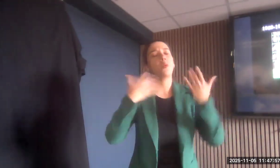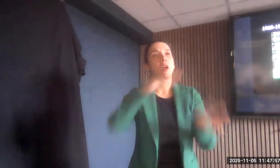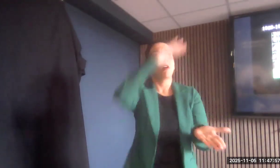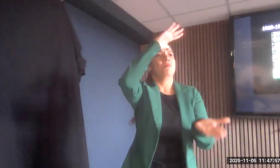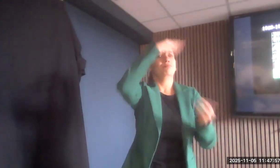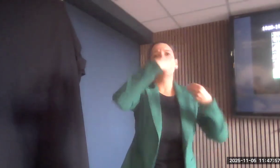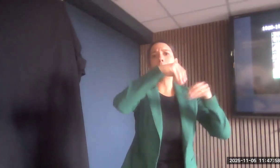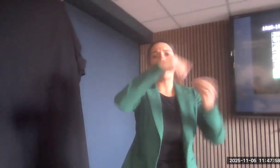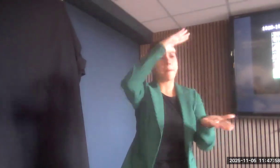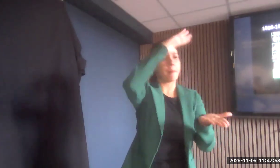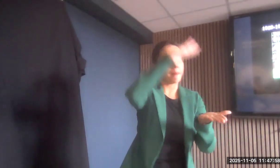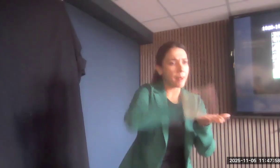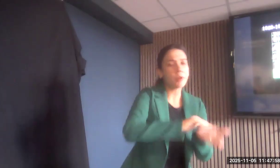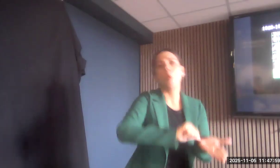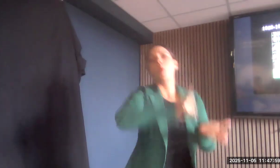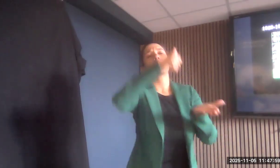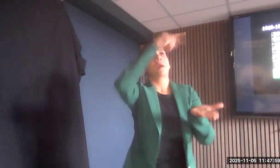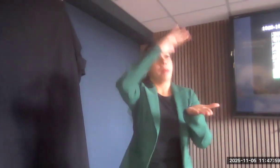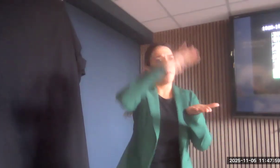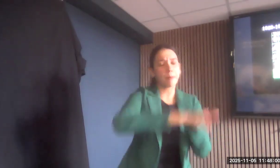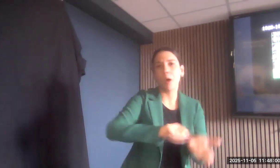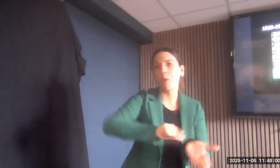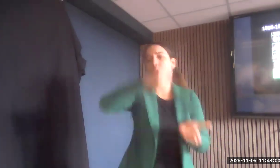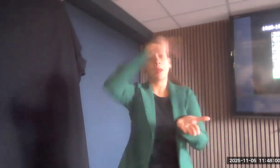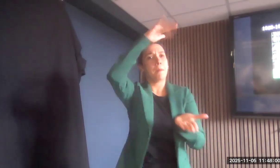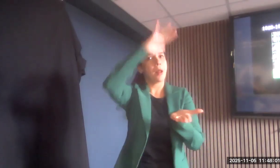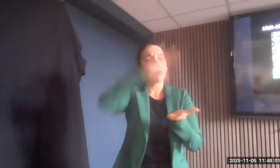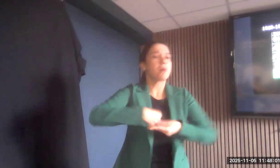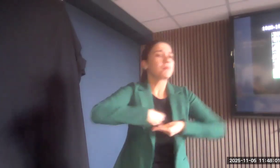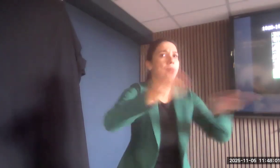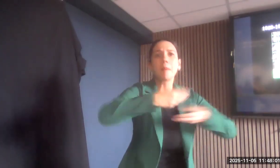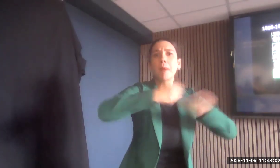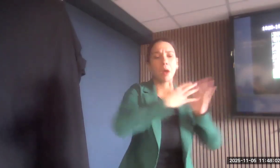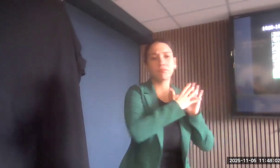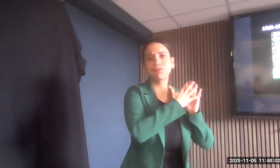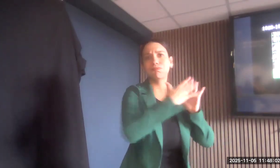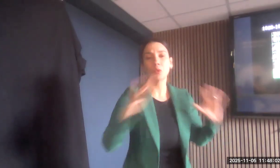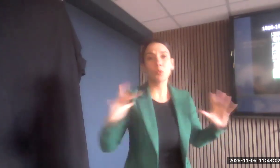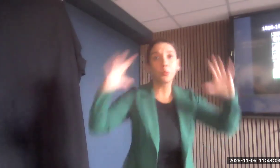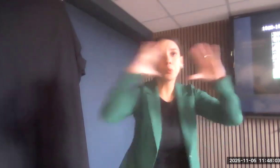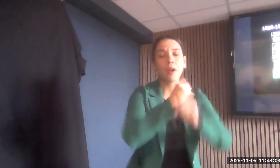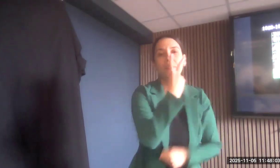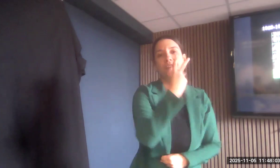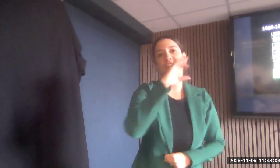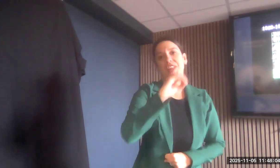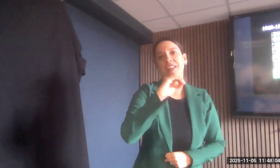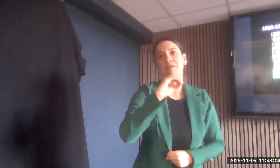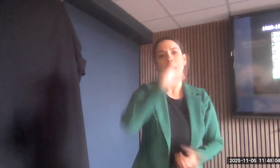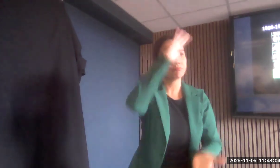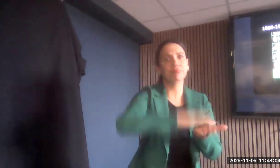There have been over 20 editions. It's been very, very popular. It's been published and republished many, many times.